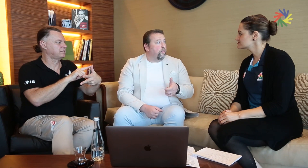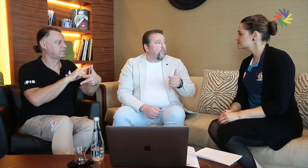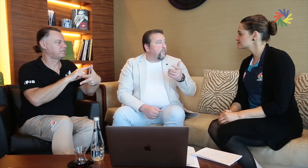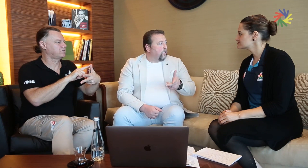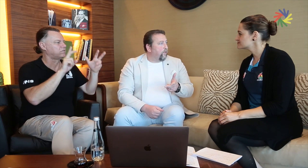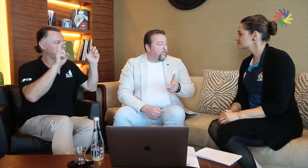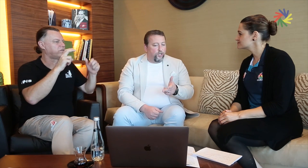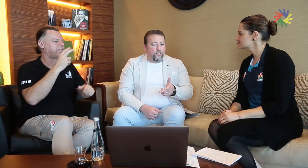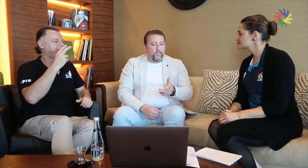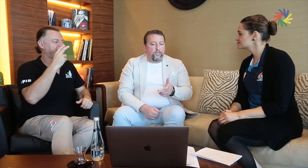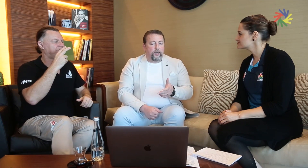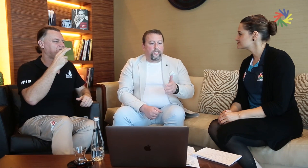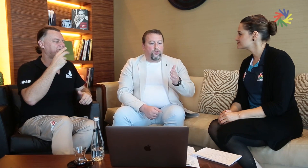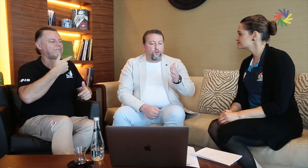Operations Center.